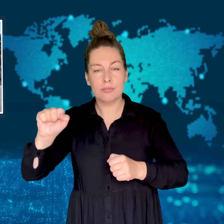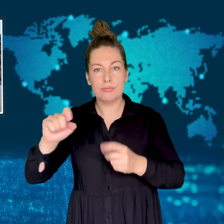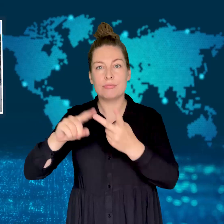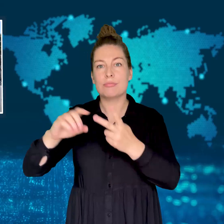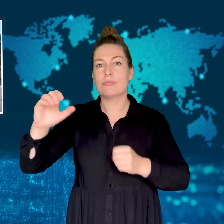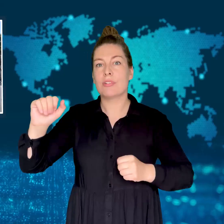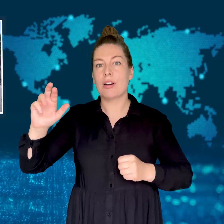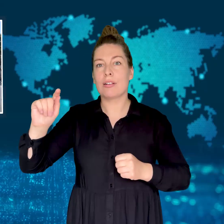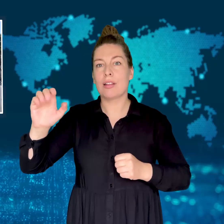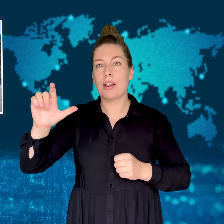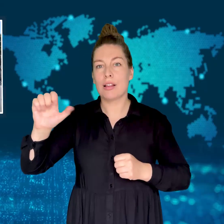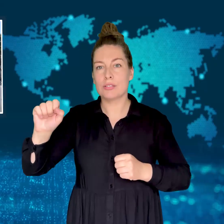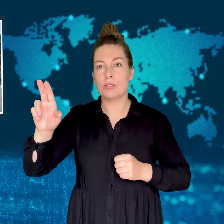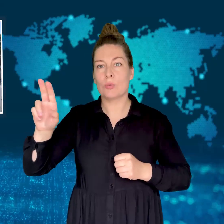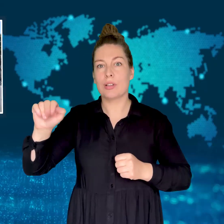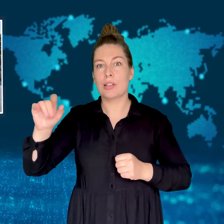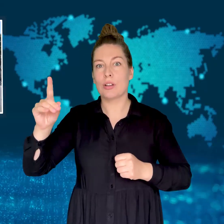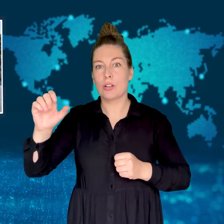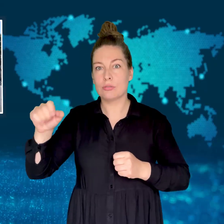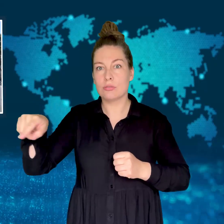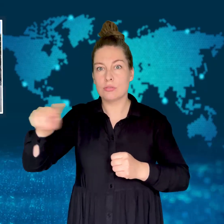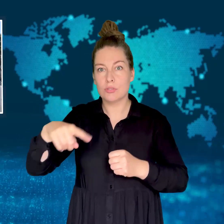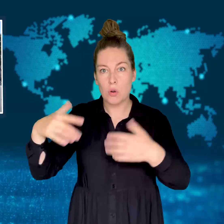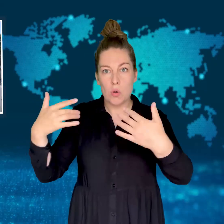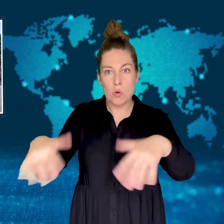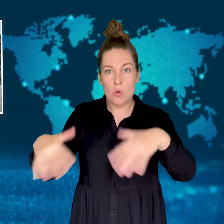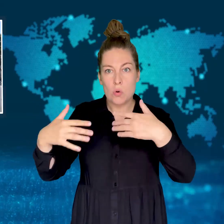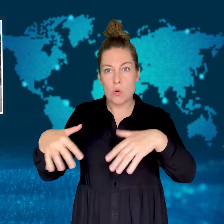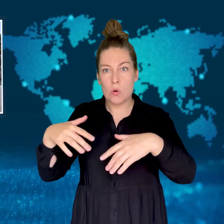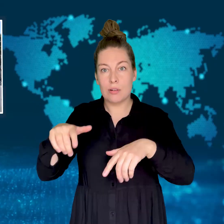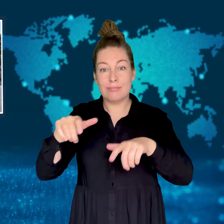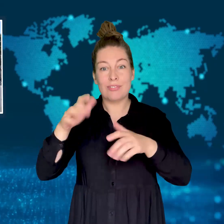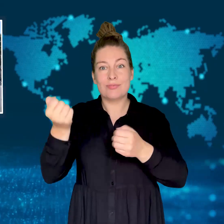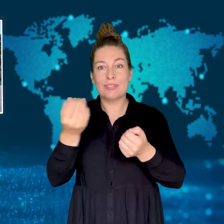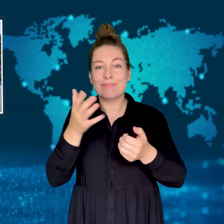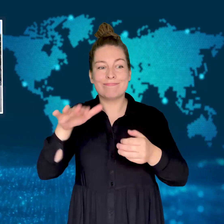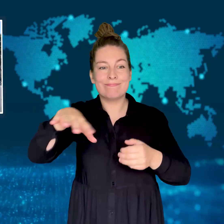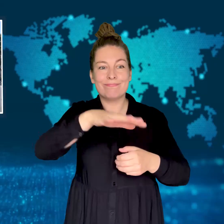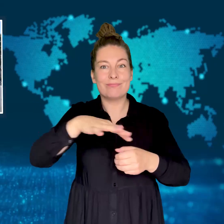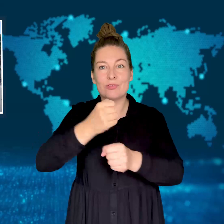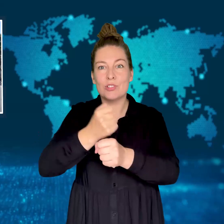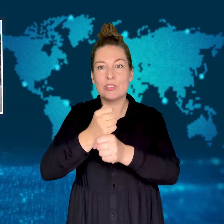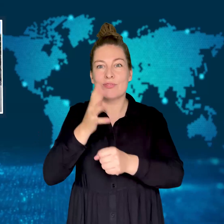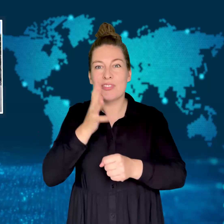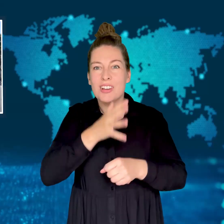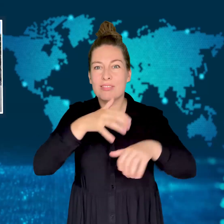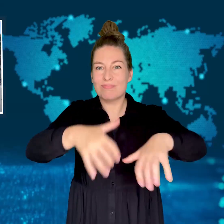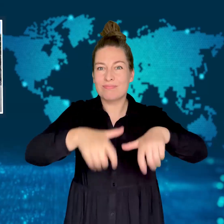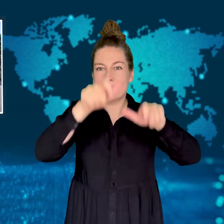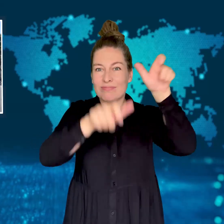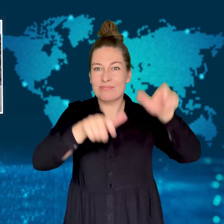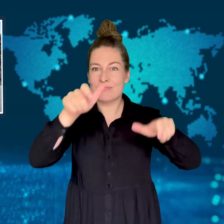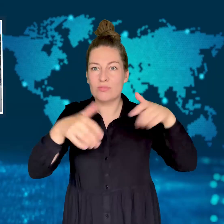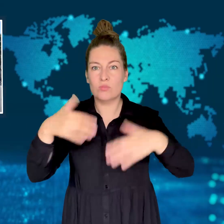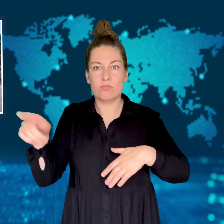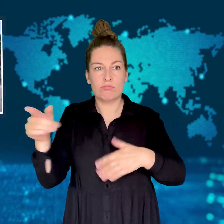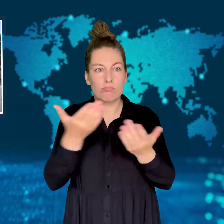and extorting money from farmers and businessmen in the state.